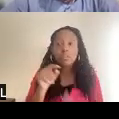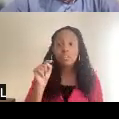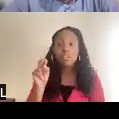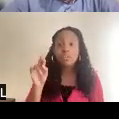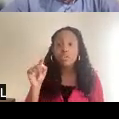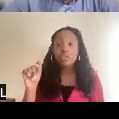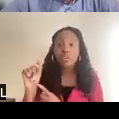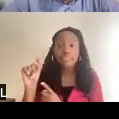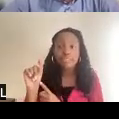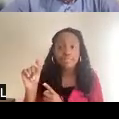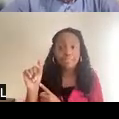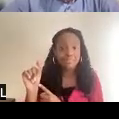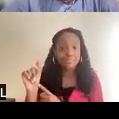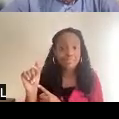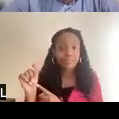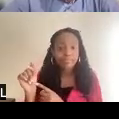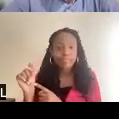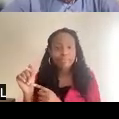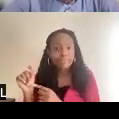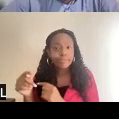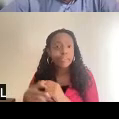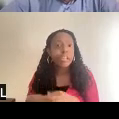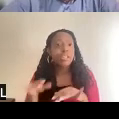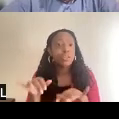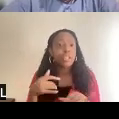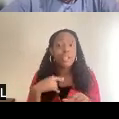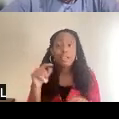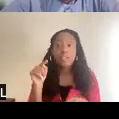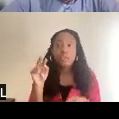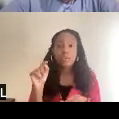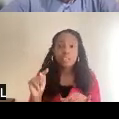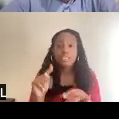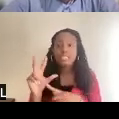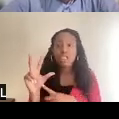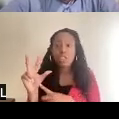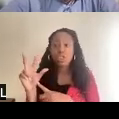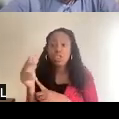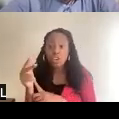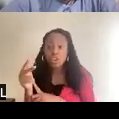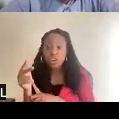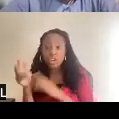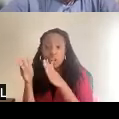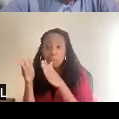of things right the trust that we're going to use is a thirdparty Special Needs Trust for